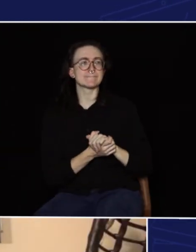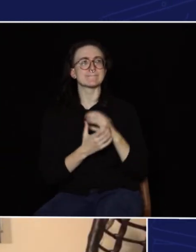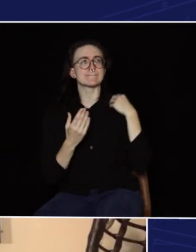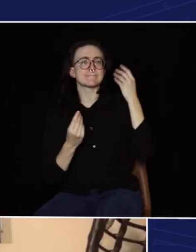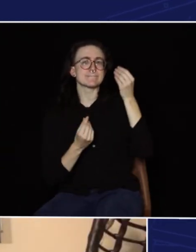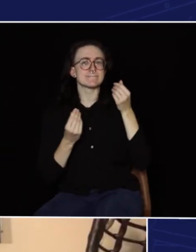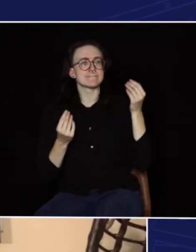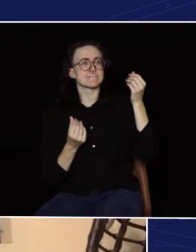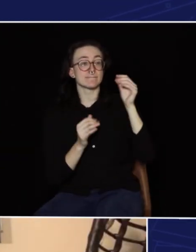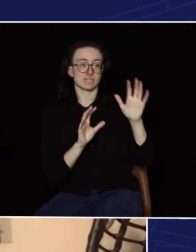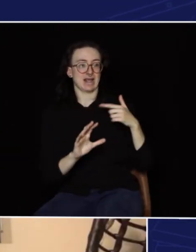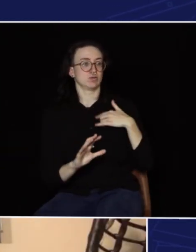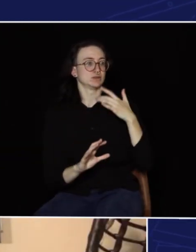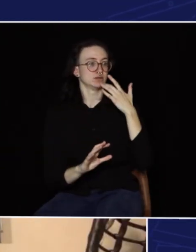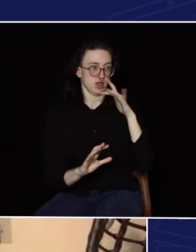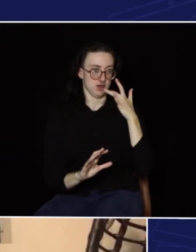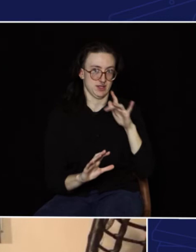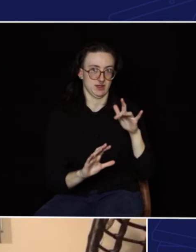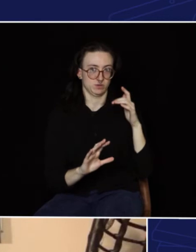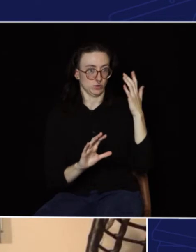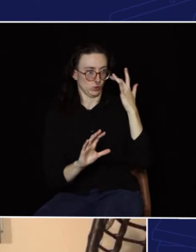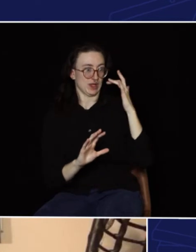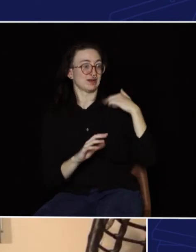I was fortunate in a case where there was a summer program,